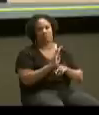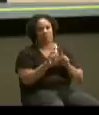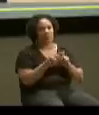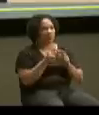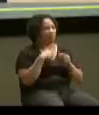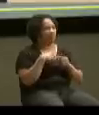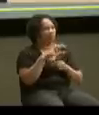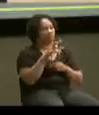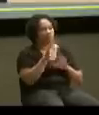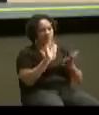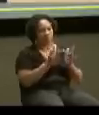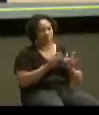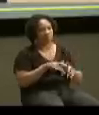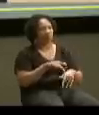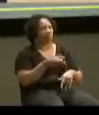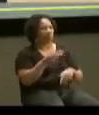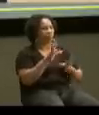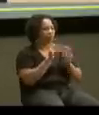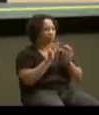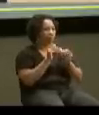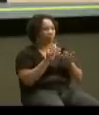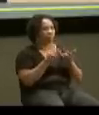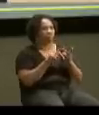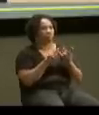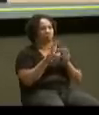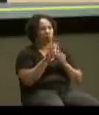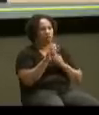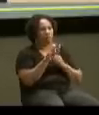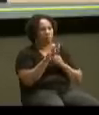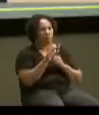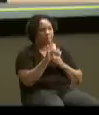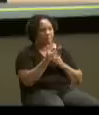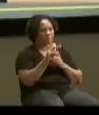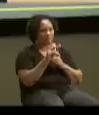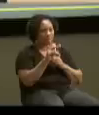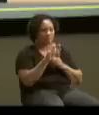WE HAVE WEBINARS. BASICALLY THIS IS ENGAGEMENT IN WHICH WE HELP AND OFFER A